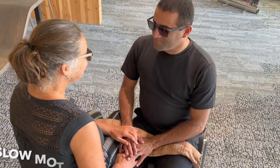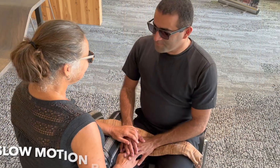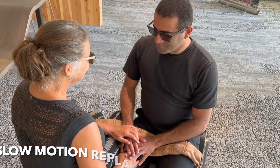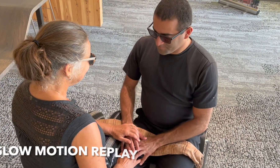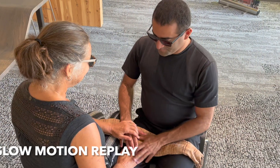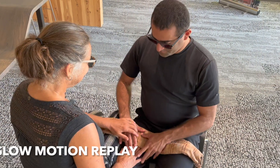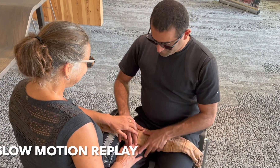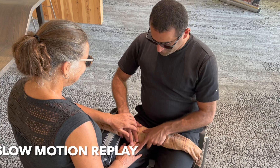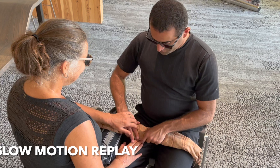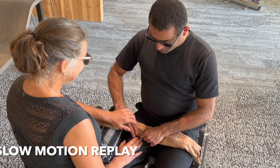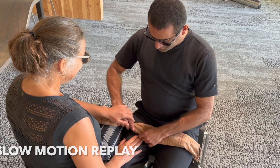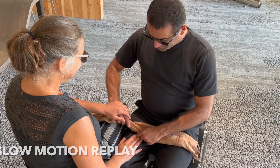Slow motion replay.